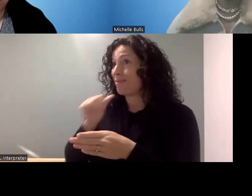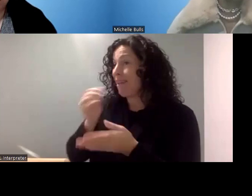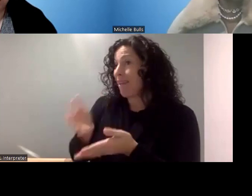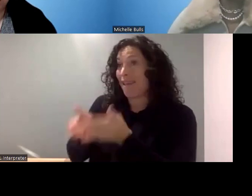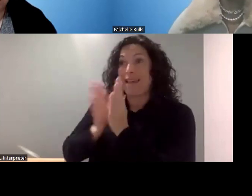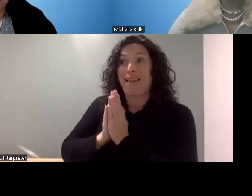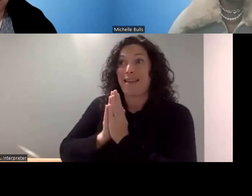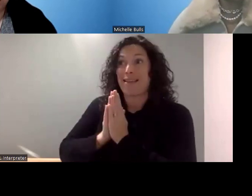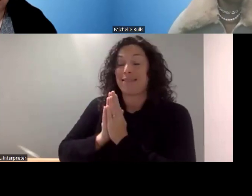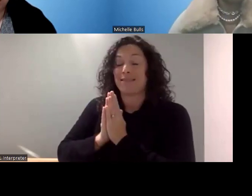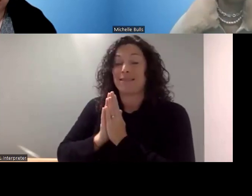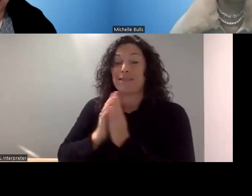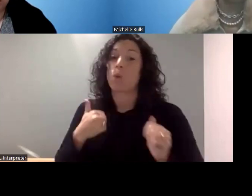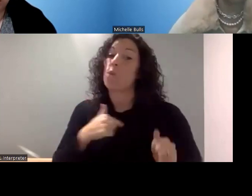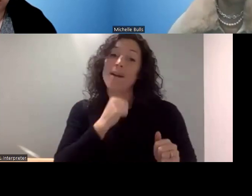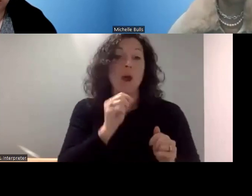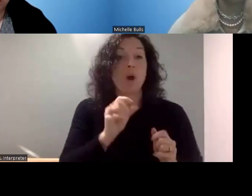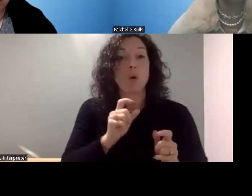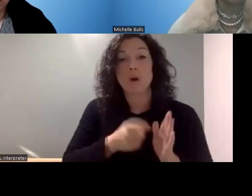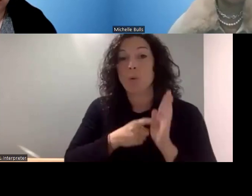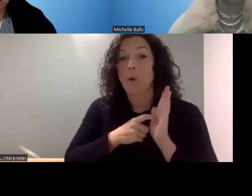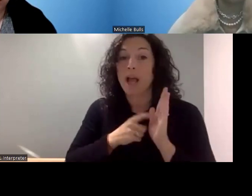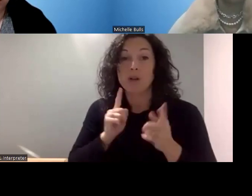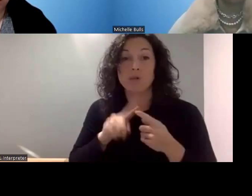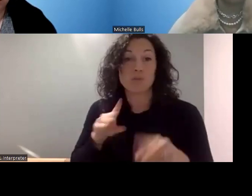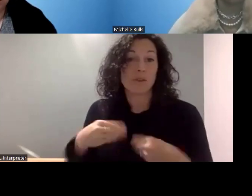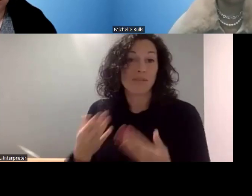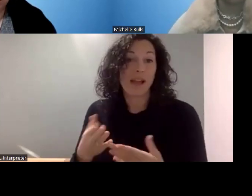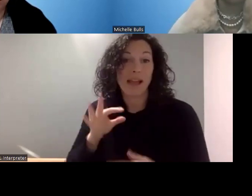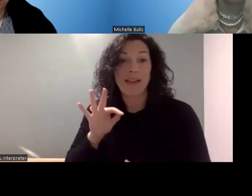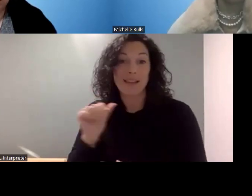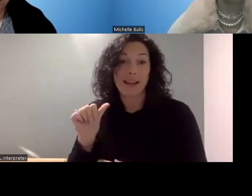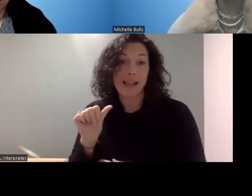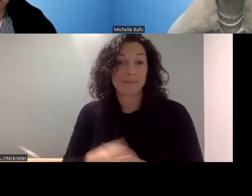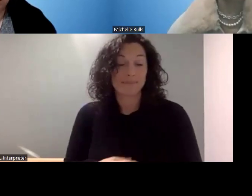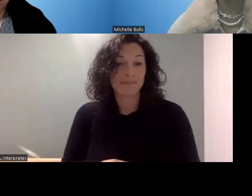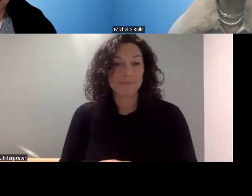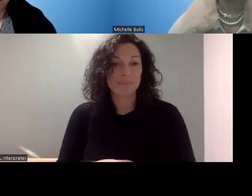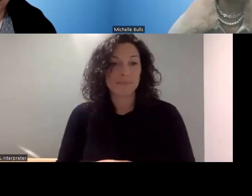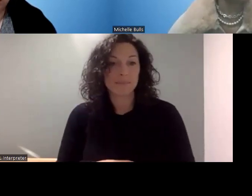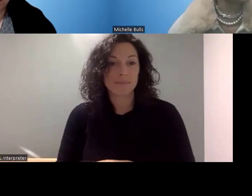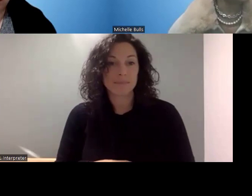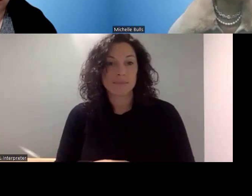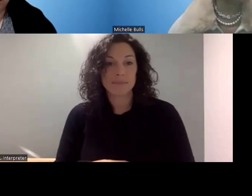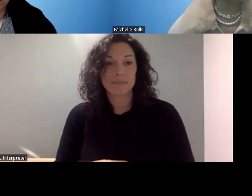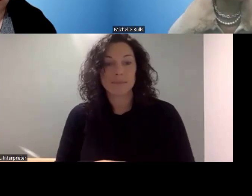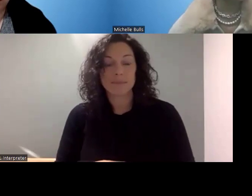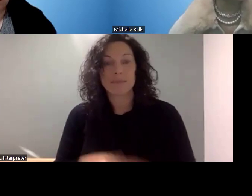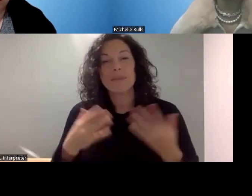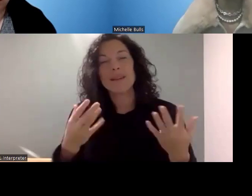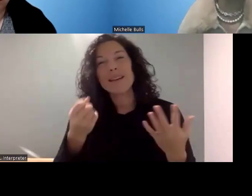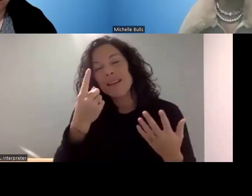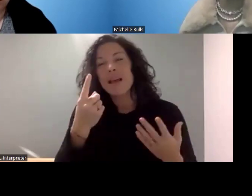we're not required to provide F&A. But it goes back to something I said before.